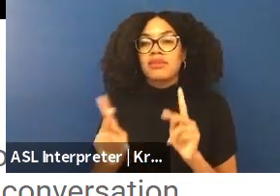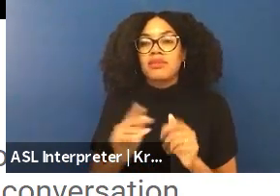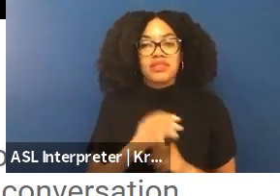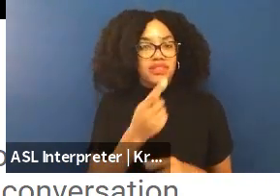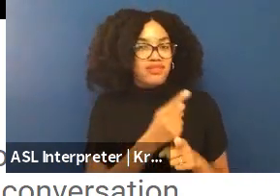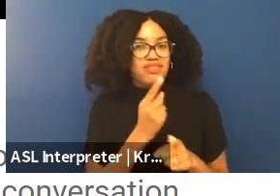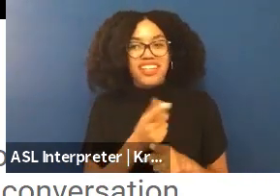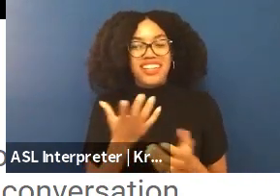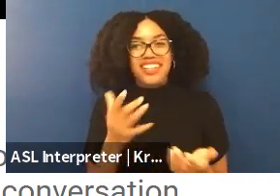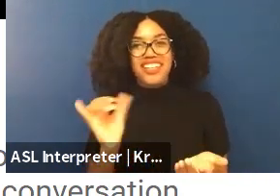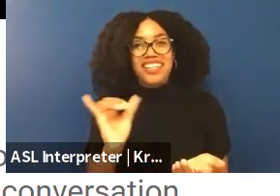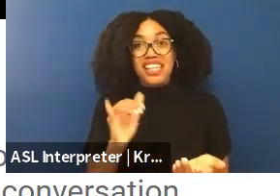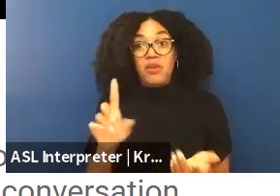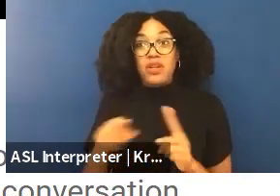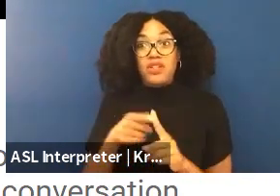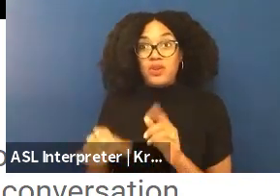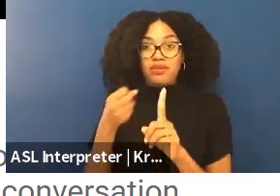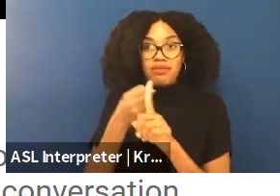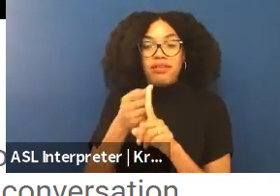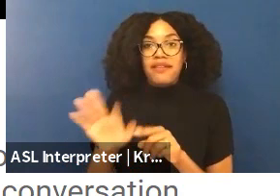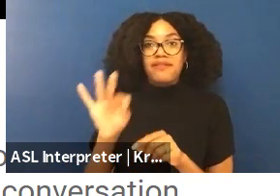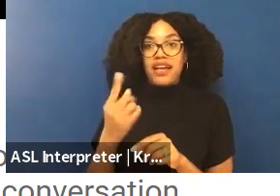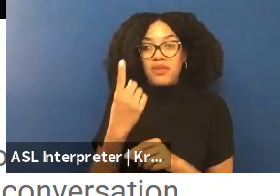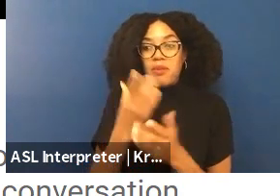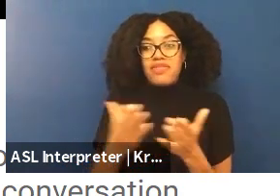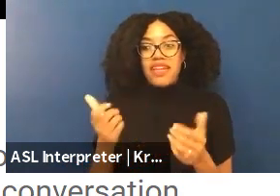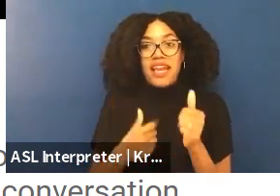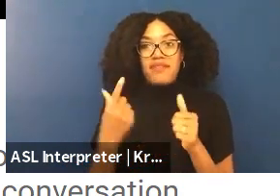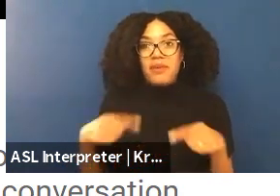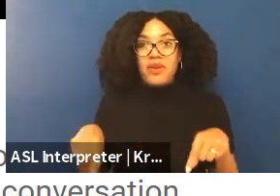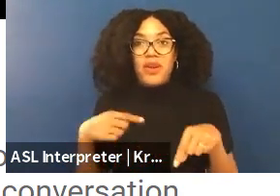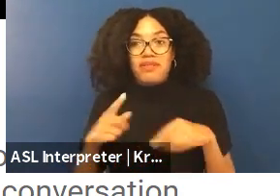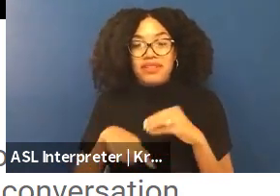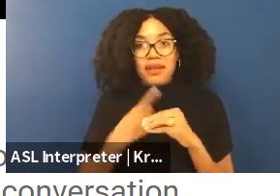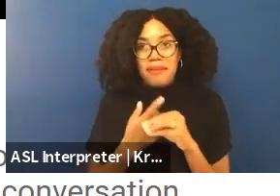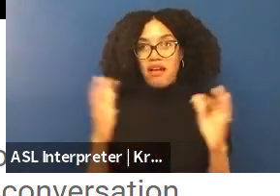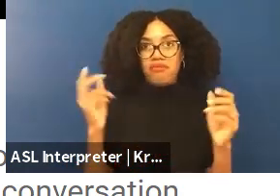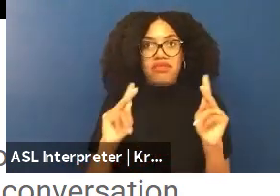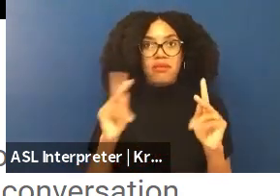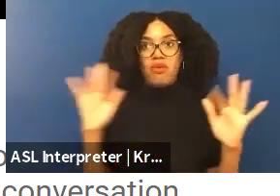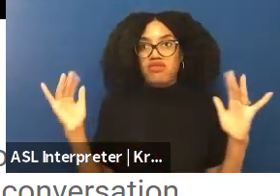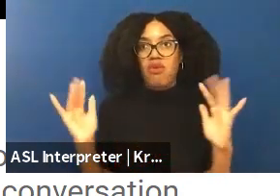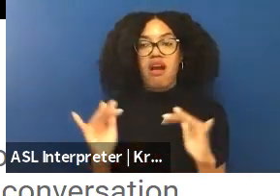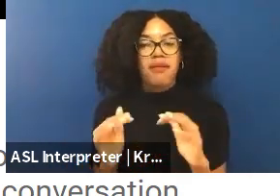enemy, right? What can bring us all together? I like that example. We've